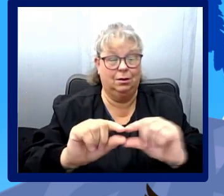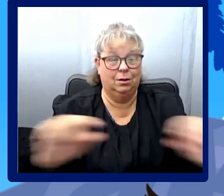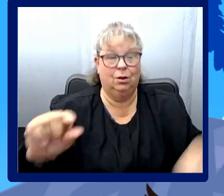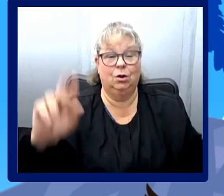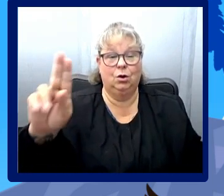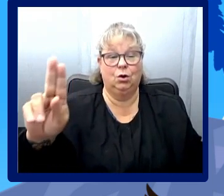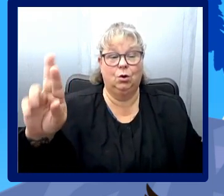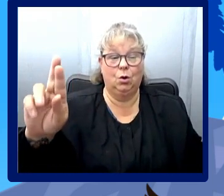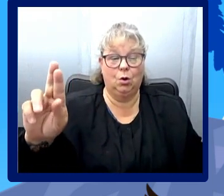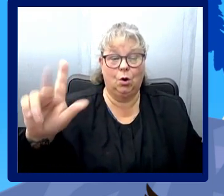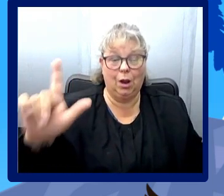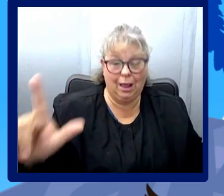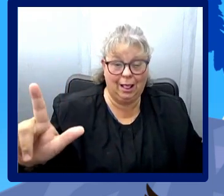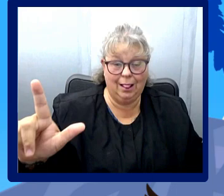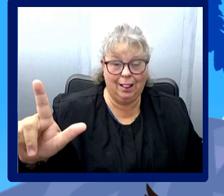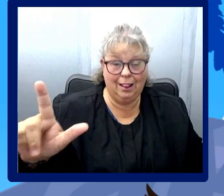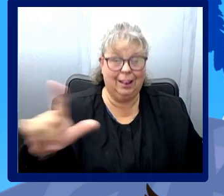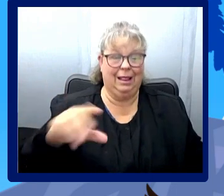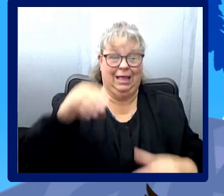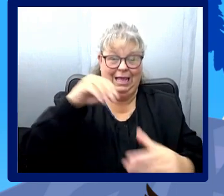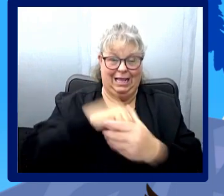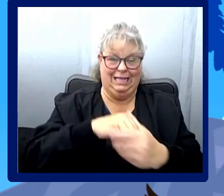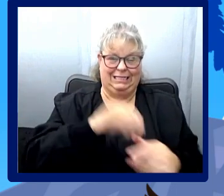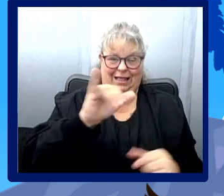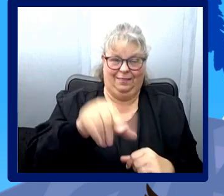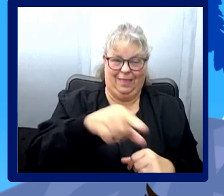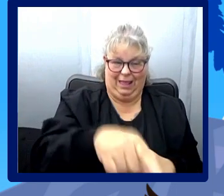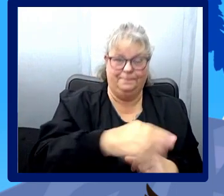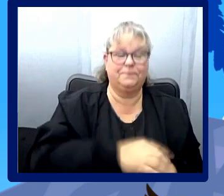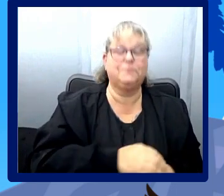At the bottom, we also have a progression bar